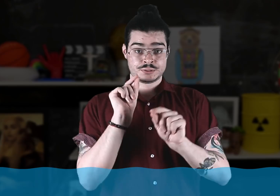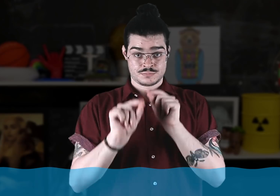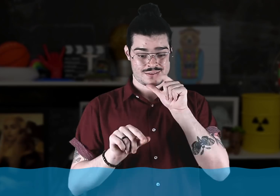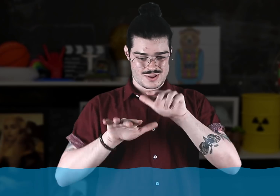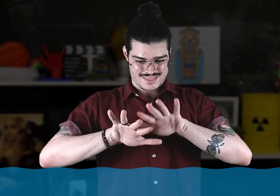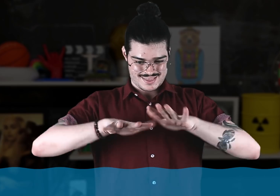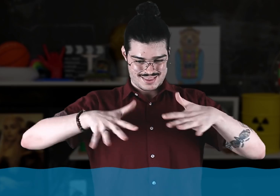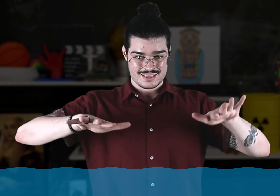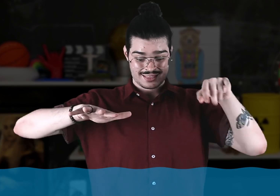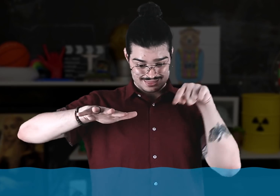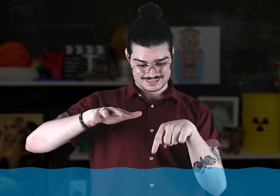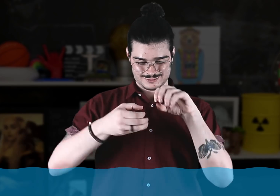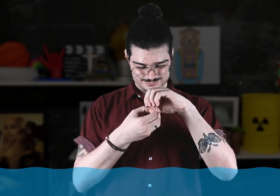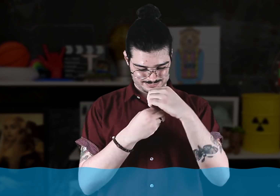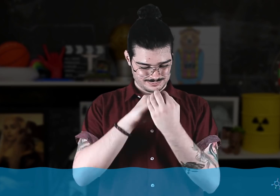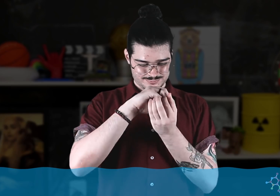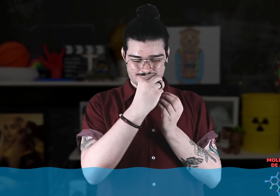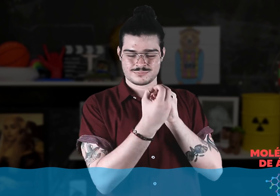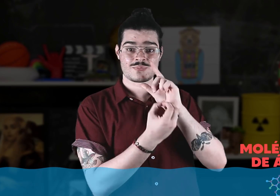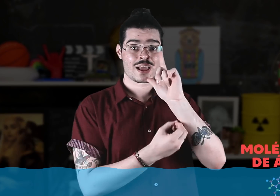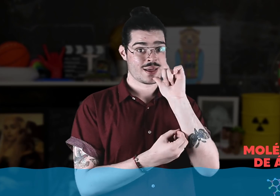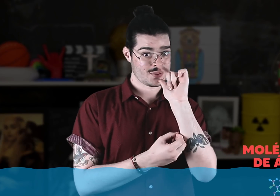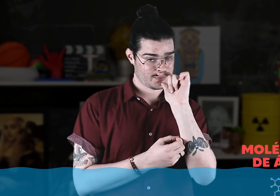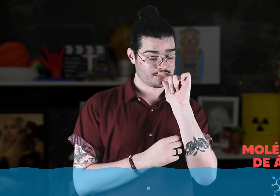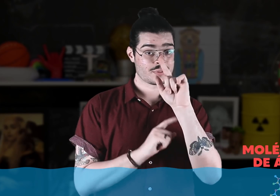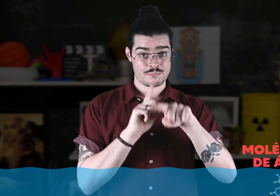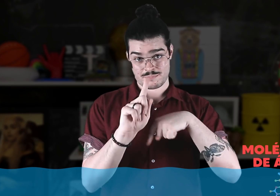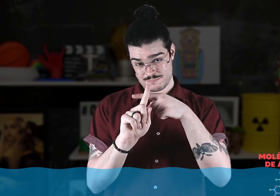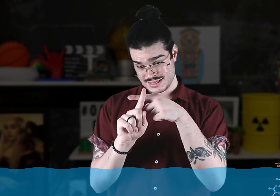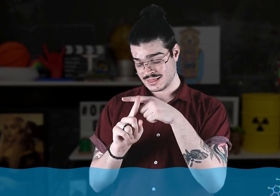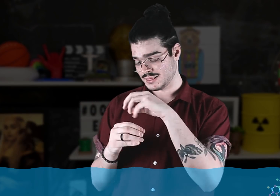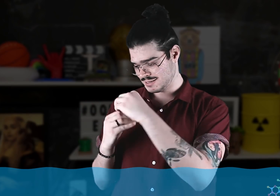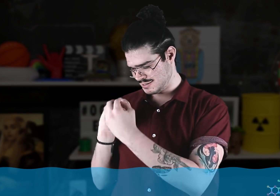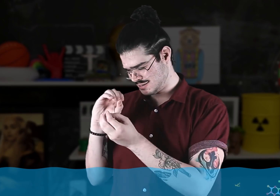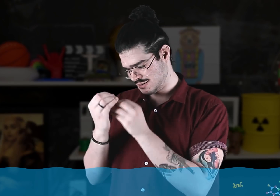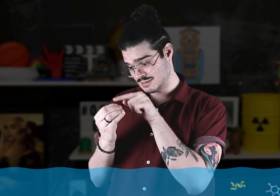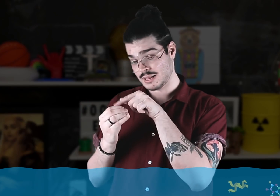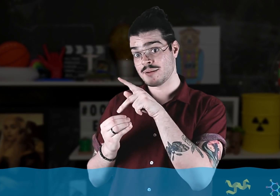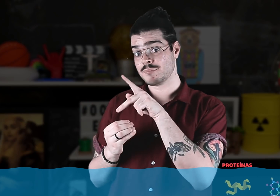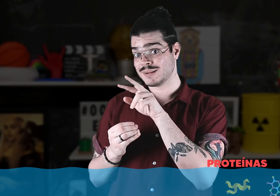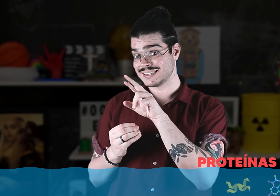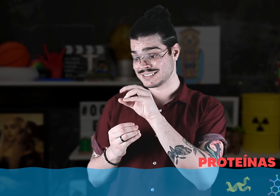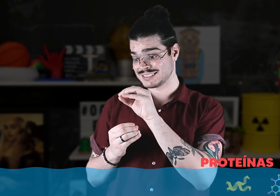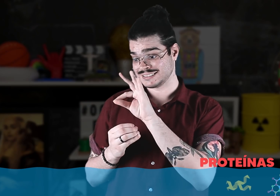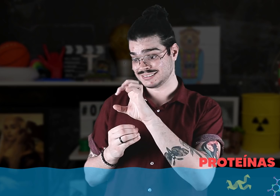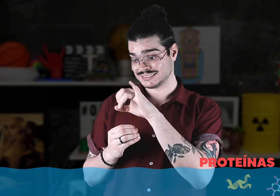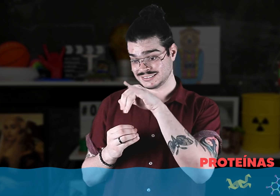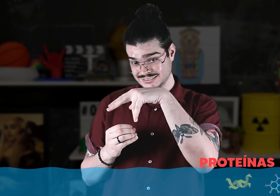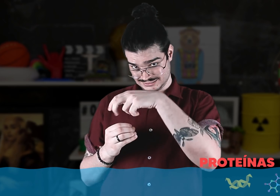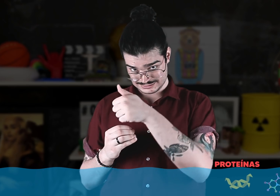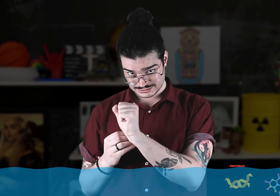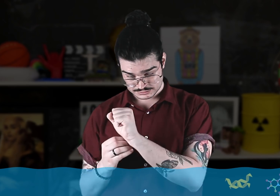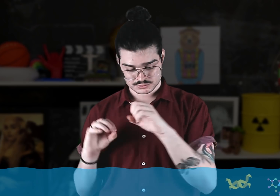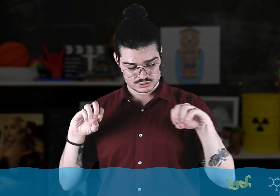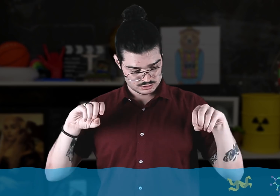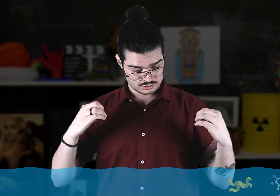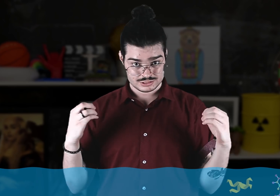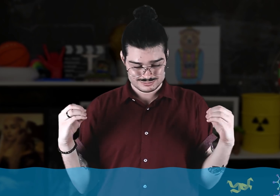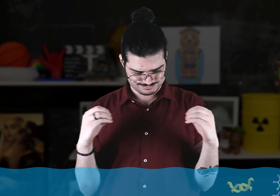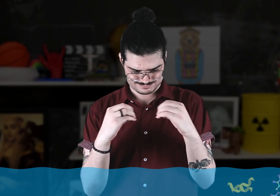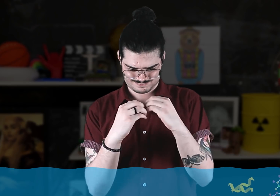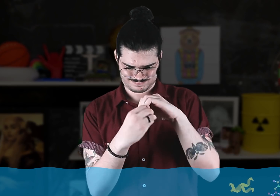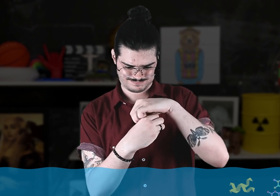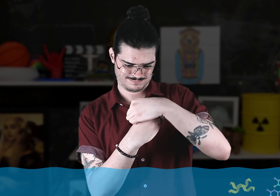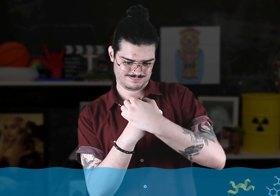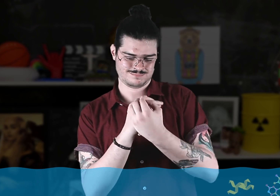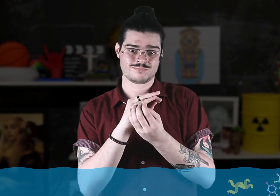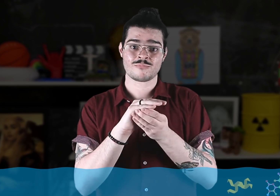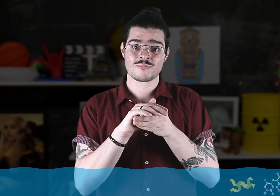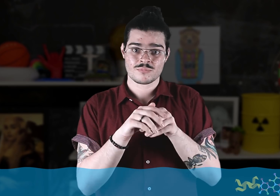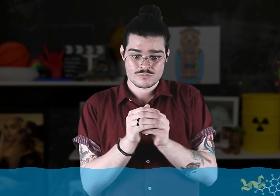Soon the water molecules mixed with the protein particles,